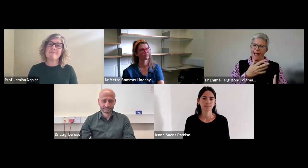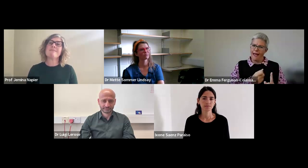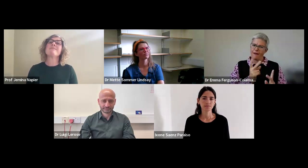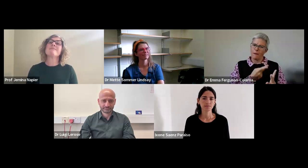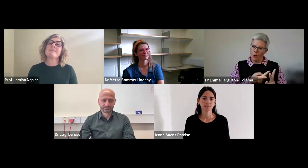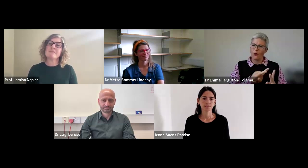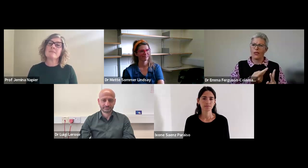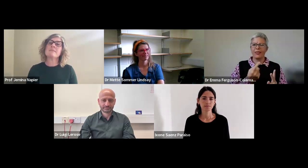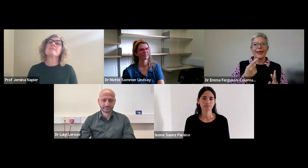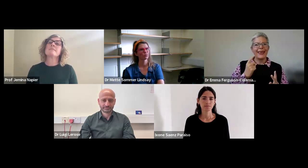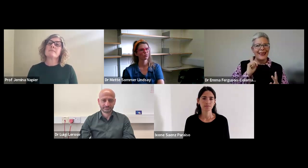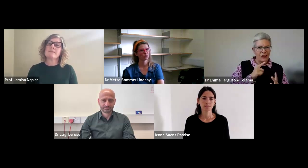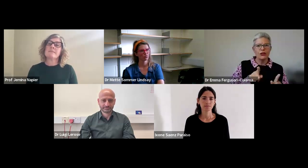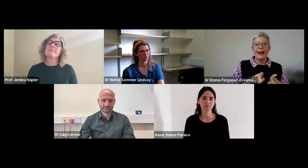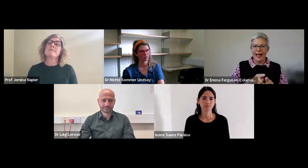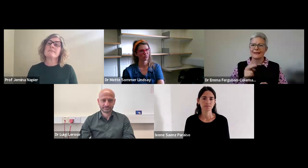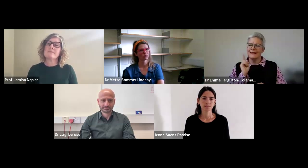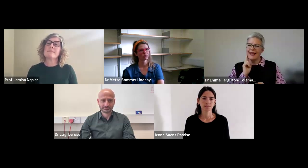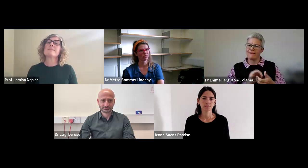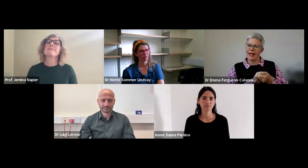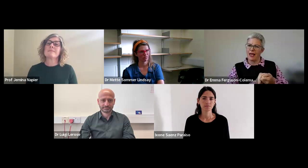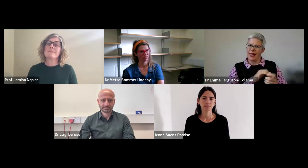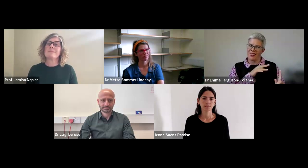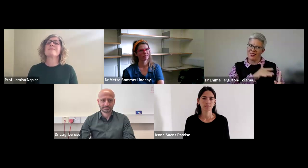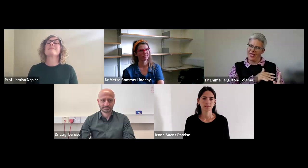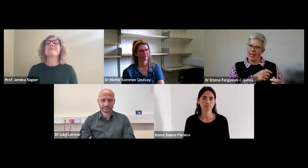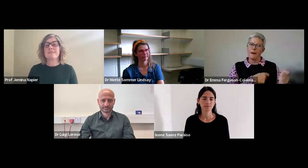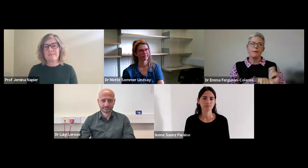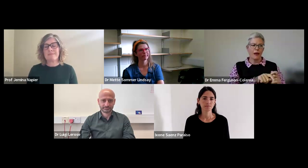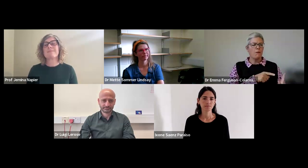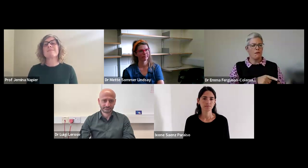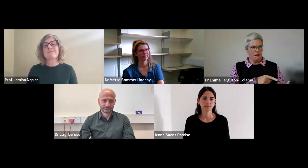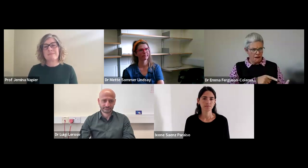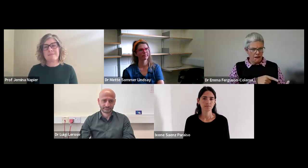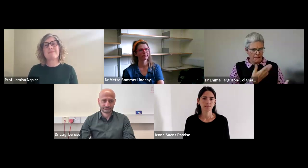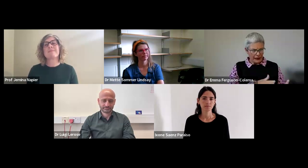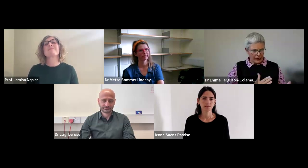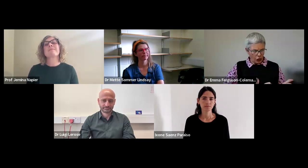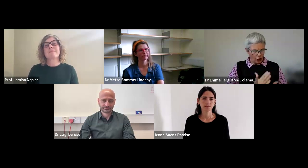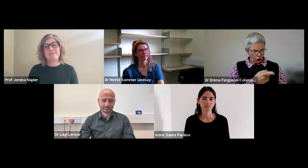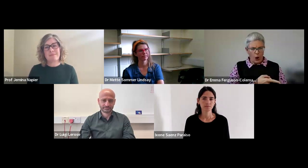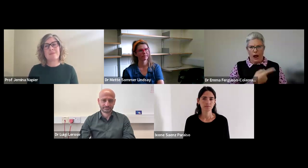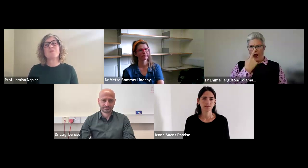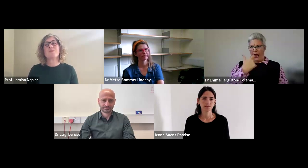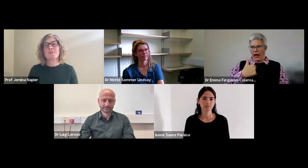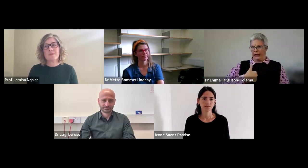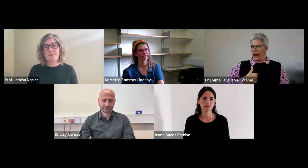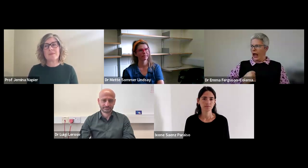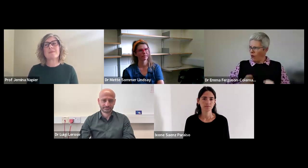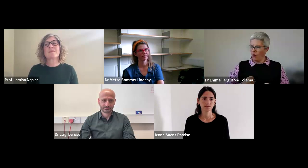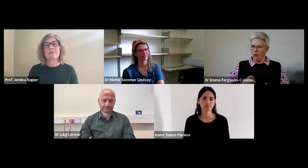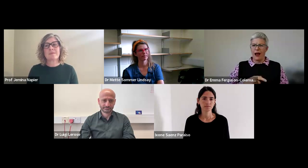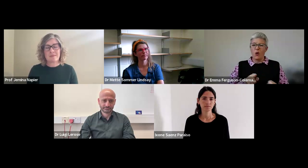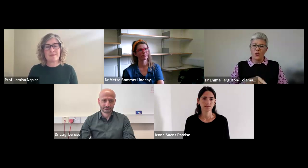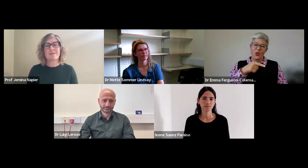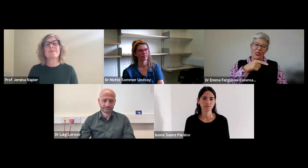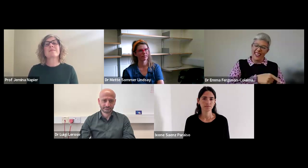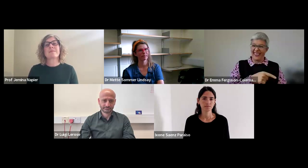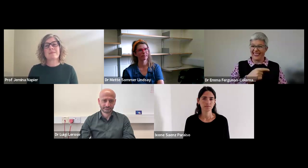be in Academia. And that was both hearing and deaf allies which had experienced that path and it made